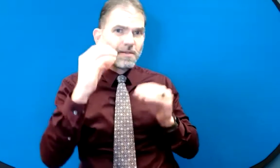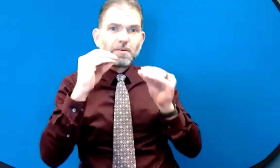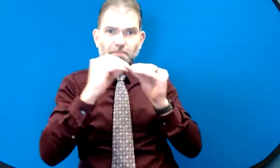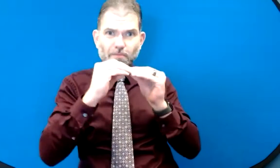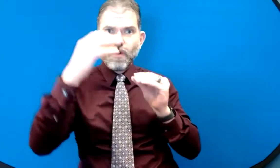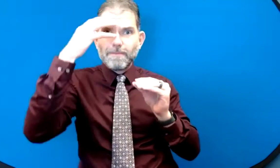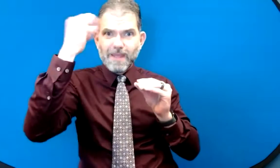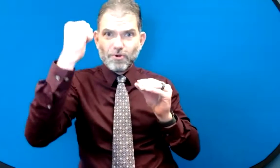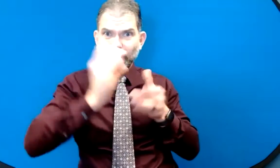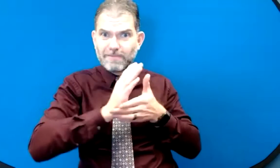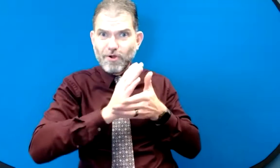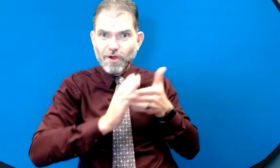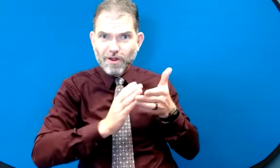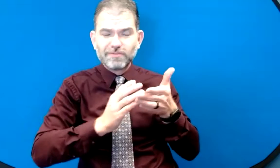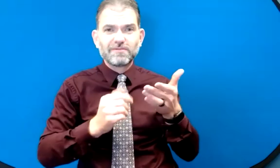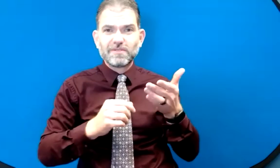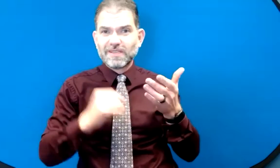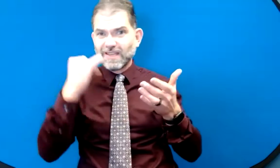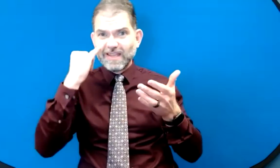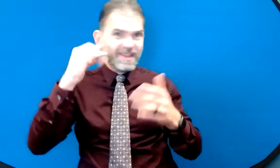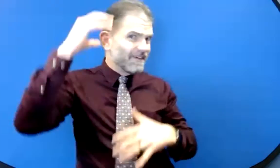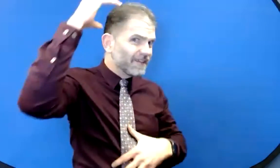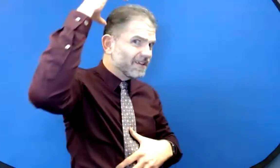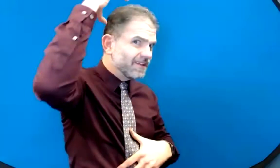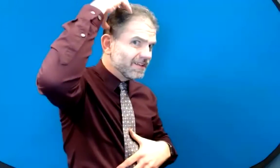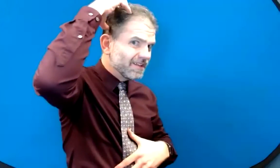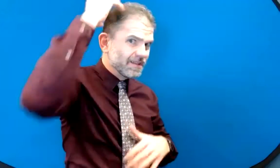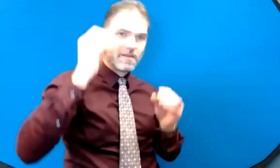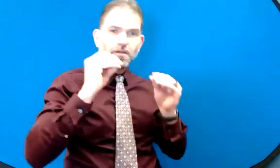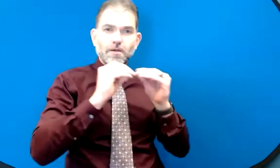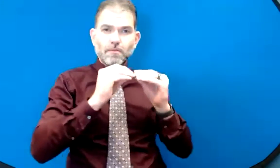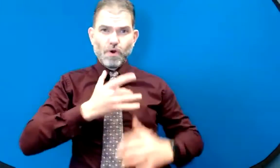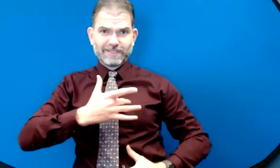ASL Interpreter: or if it's affecting the temporal loan ASL Interpreter: that would be more memory issues